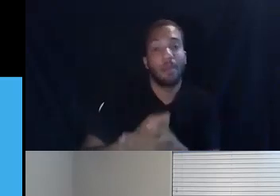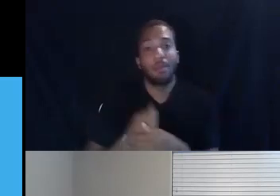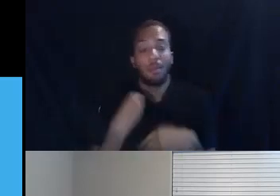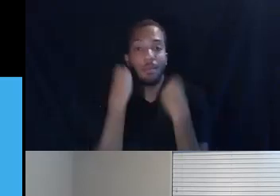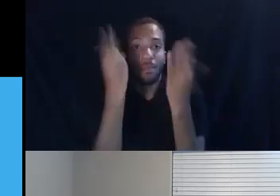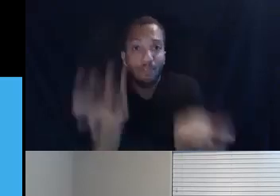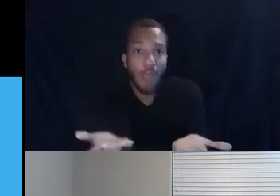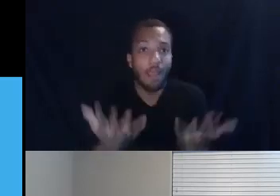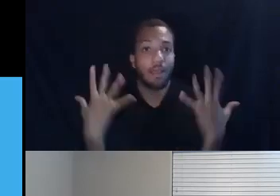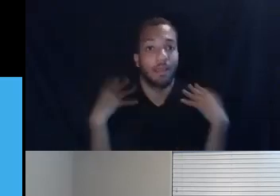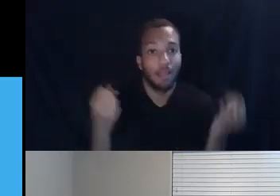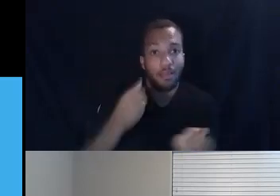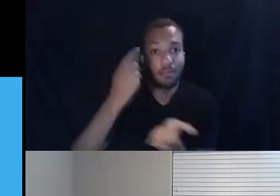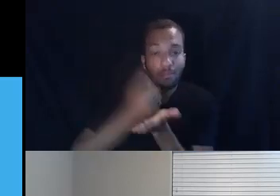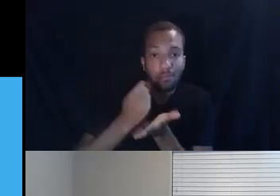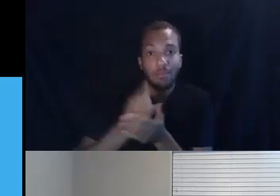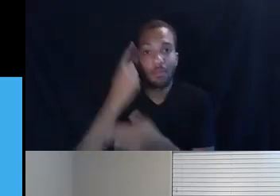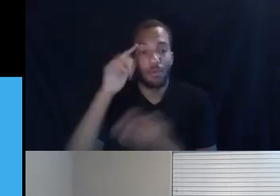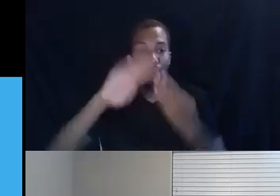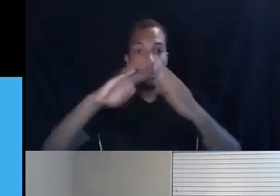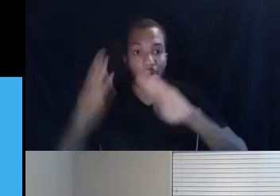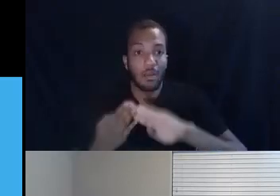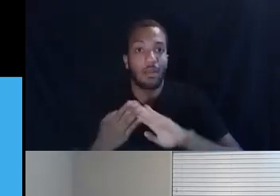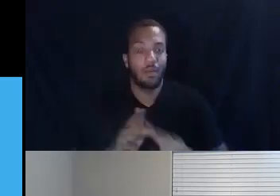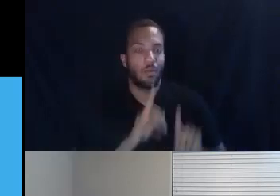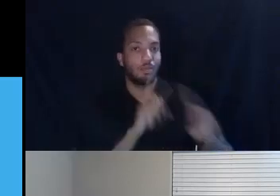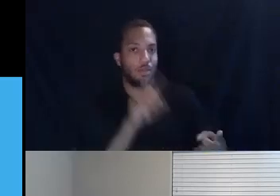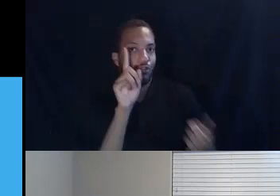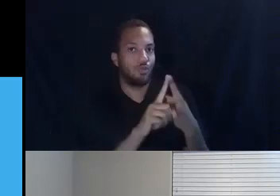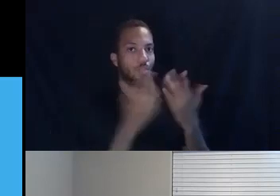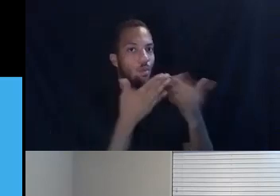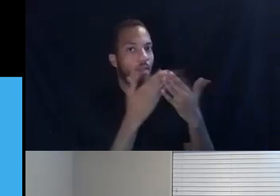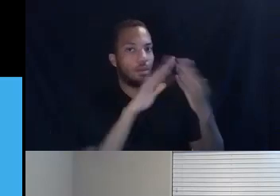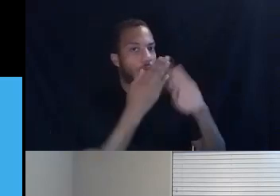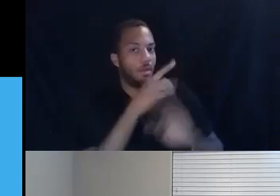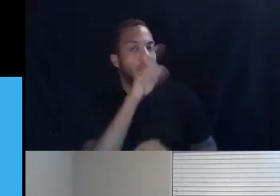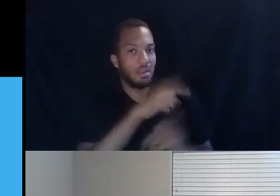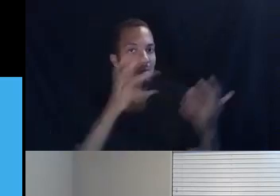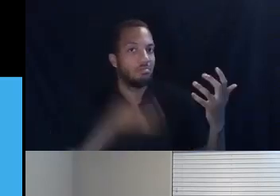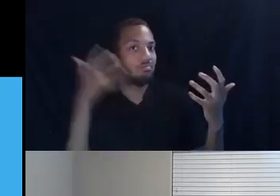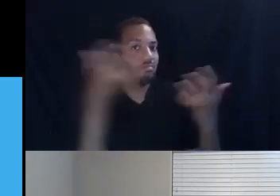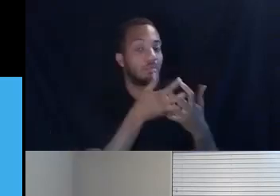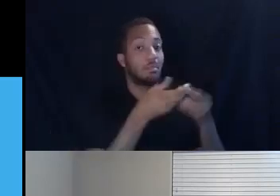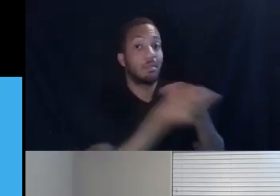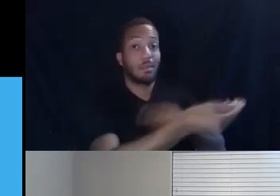and address social determinants of health in response to identified needs in exchange for our tax exempt status.